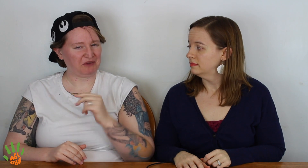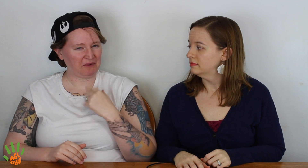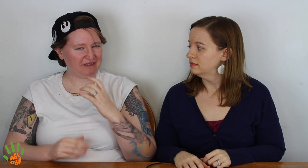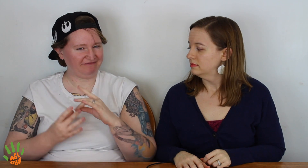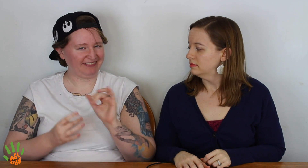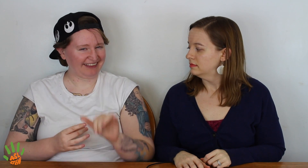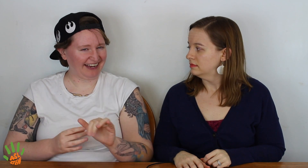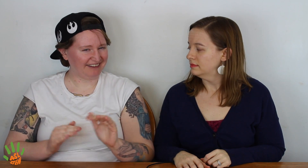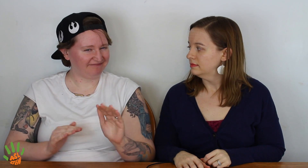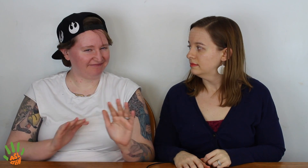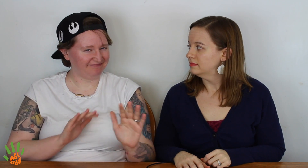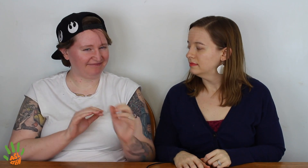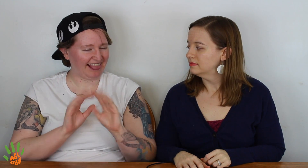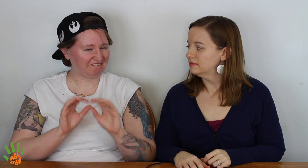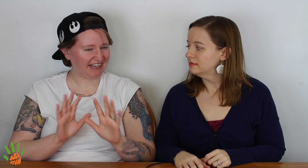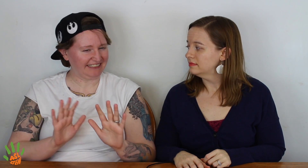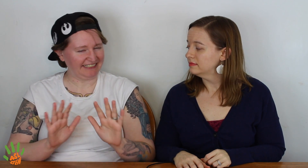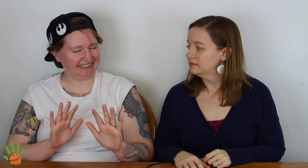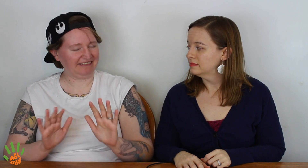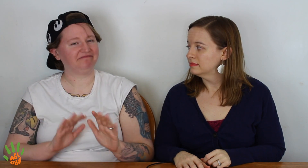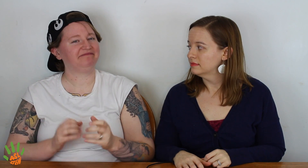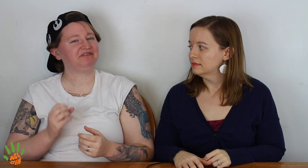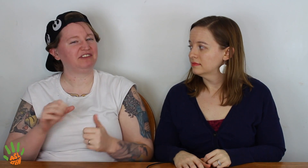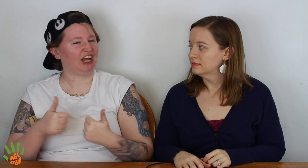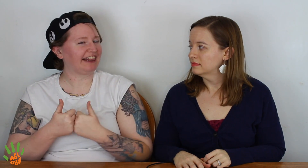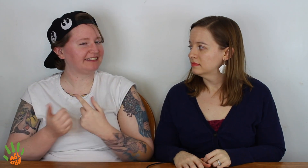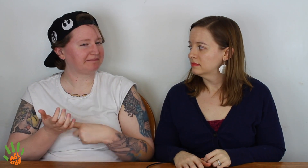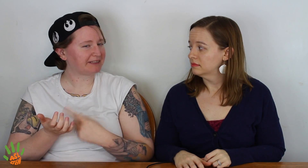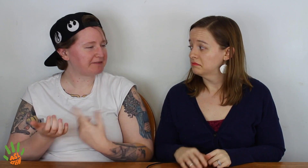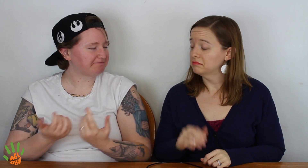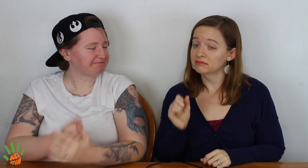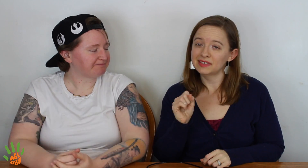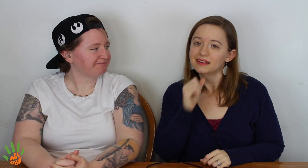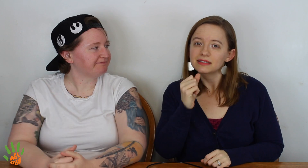and I have to say, "no this is what I meant..." to clarify. So that's a challenge sometimes.